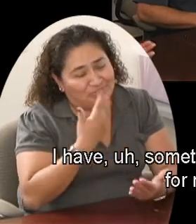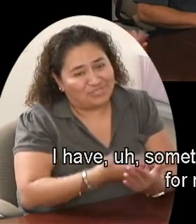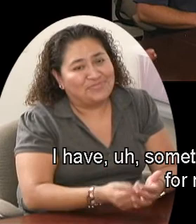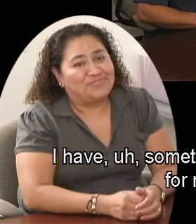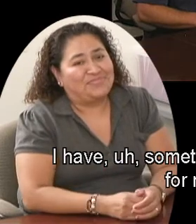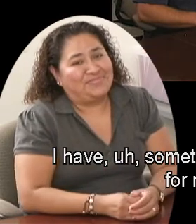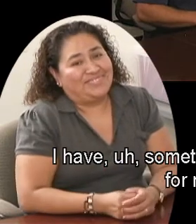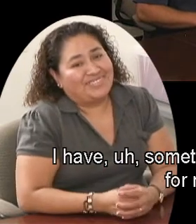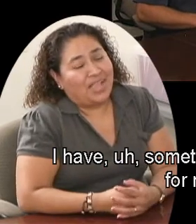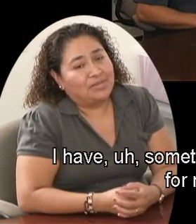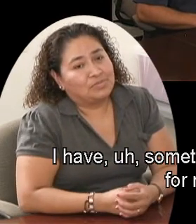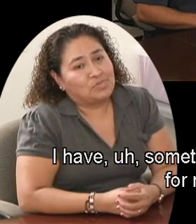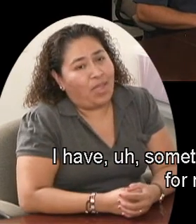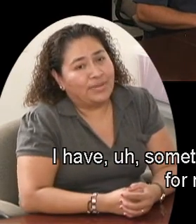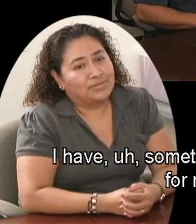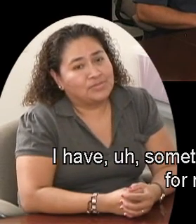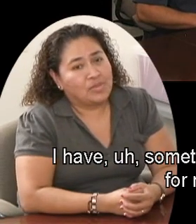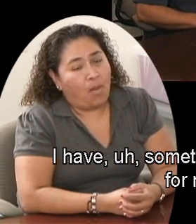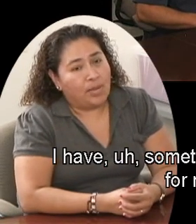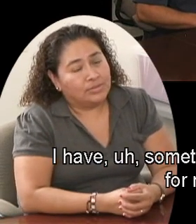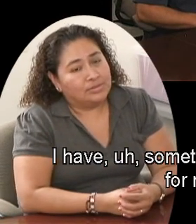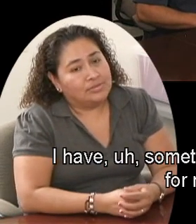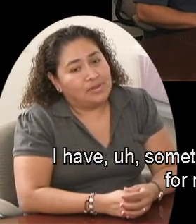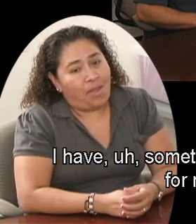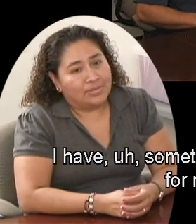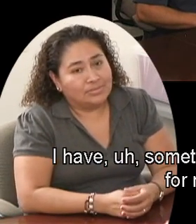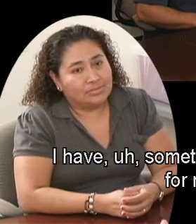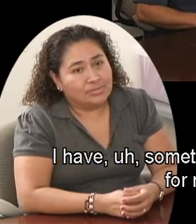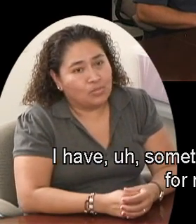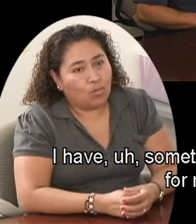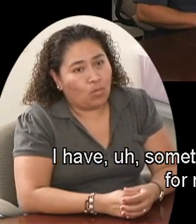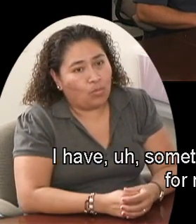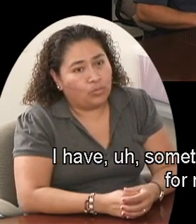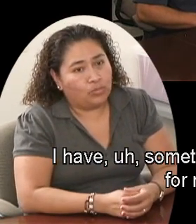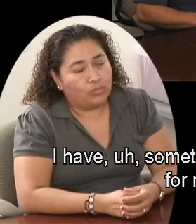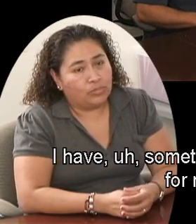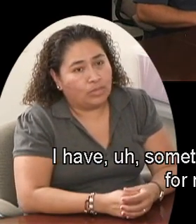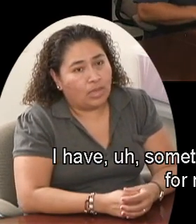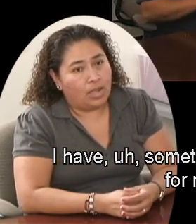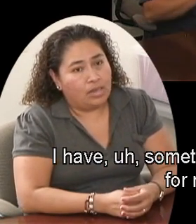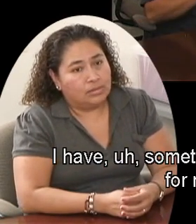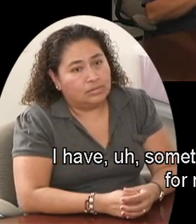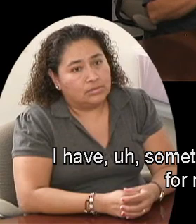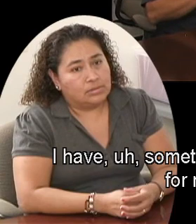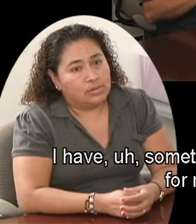I have, uh, something I want you to fill out for me, okay?